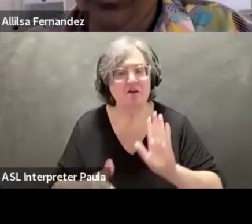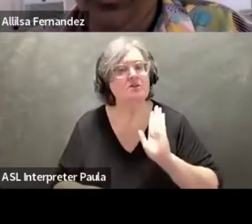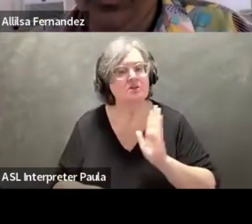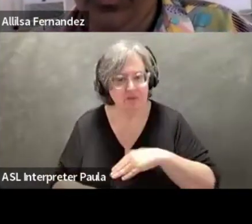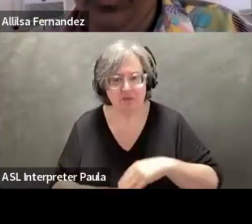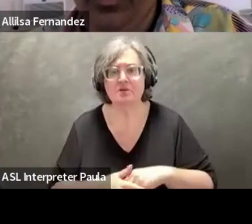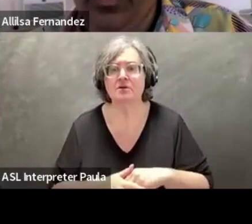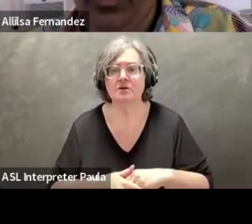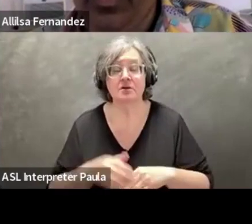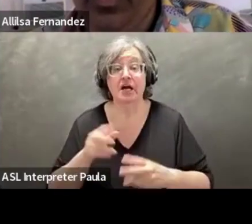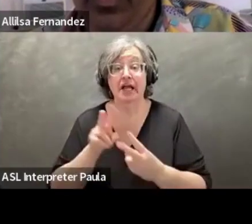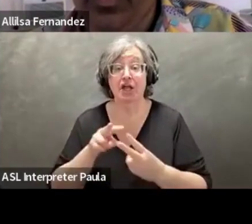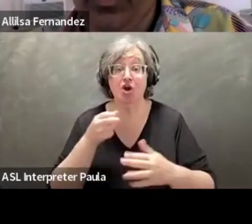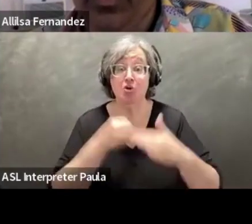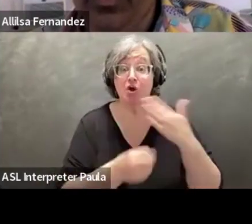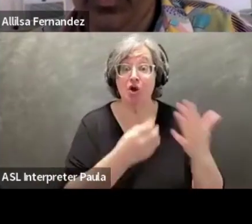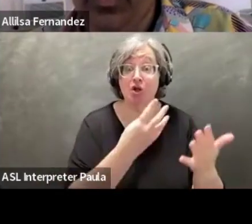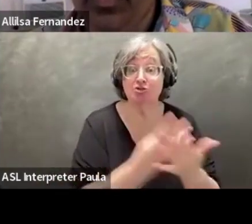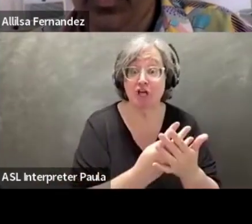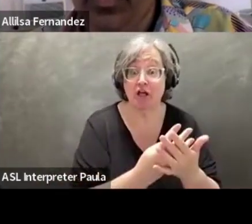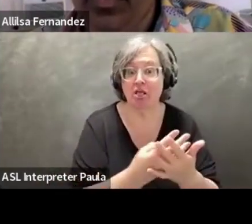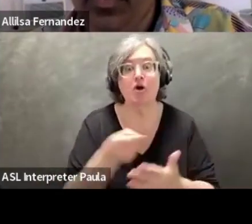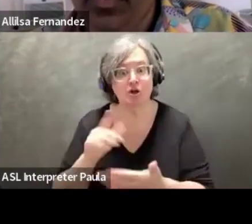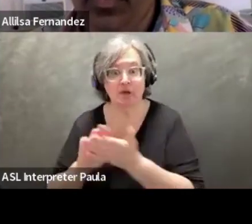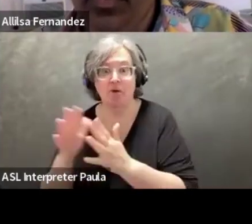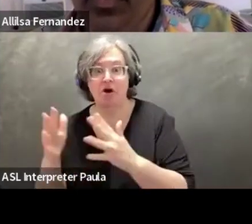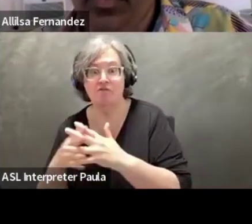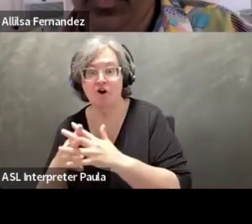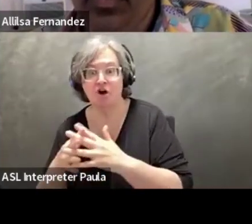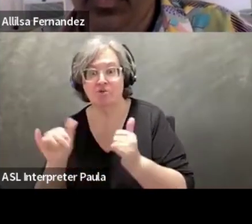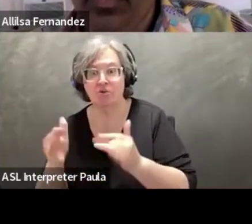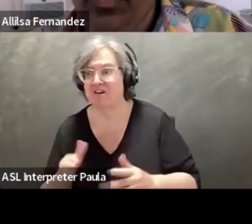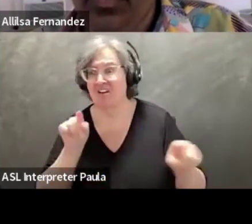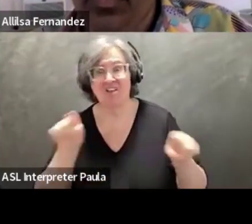jail or football player. Which one you want to be? You know, you had just these devastating options, so you didn't have time